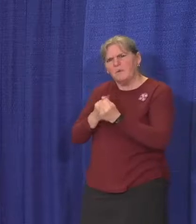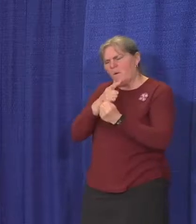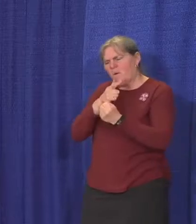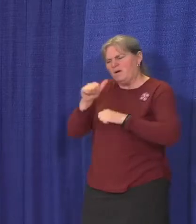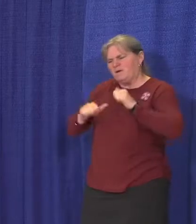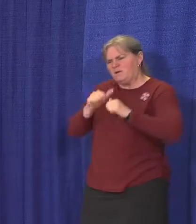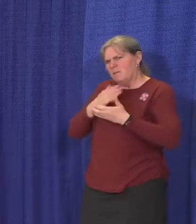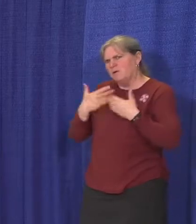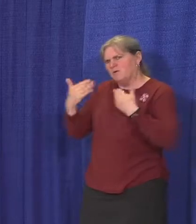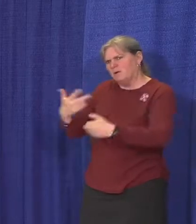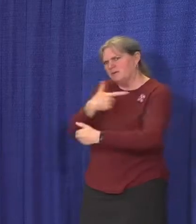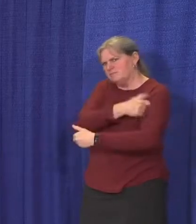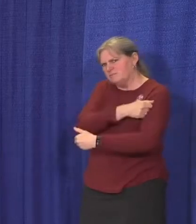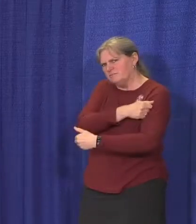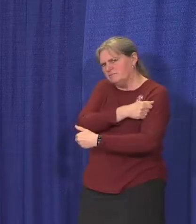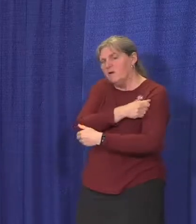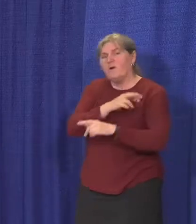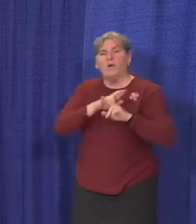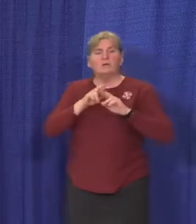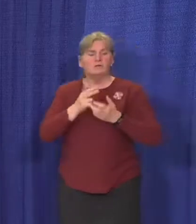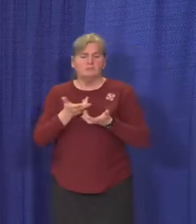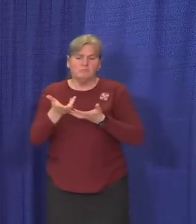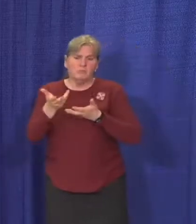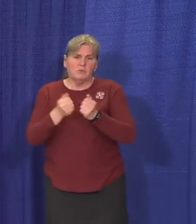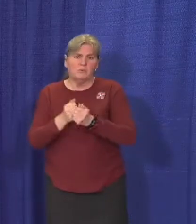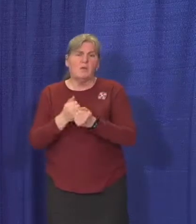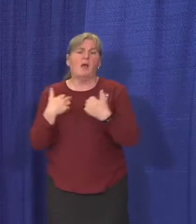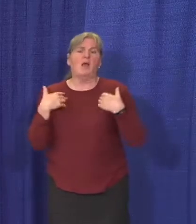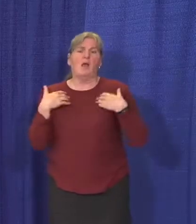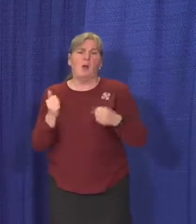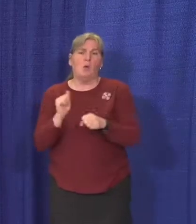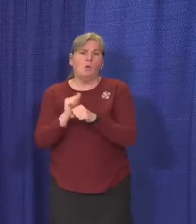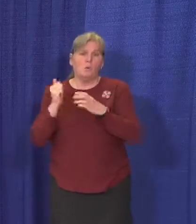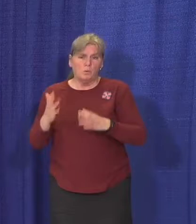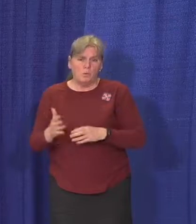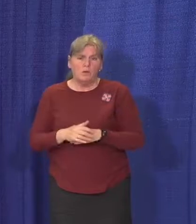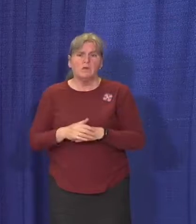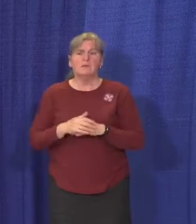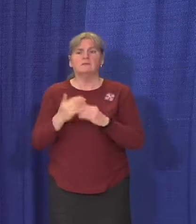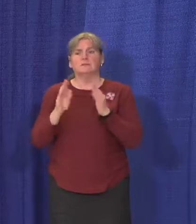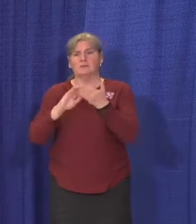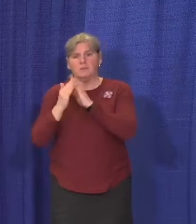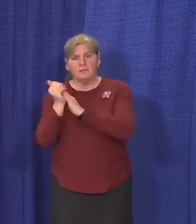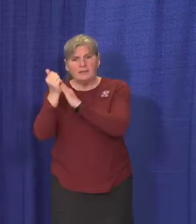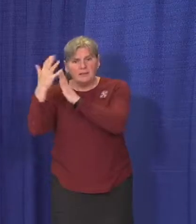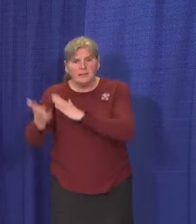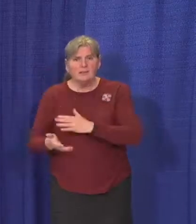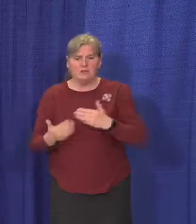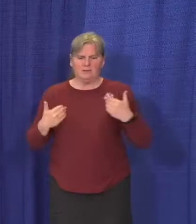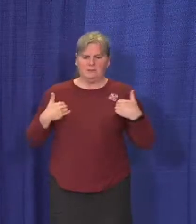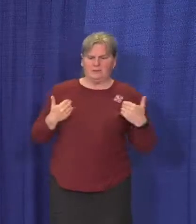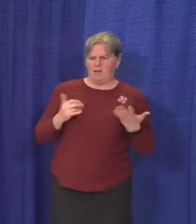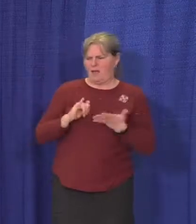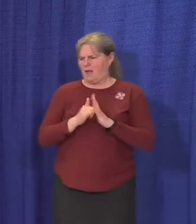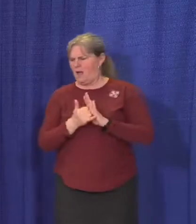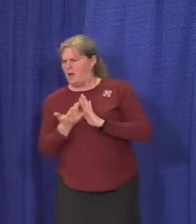community basis and will engage with healthcare providers community leaders and youth to